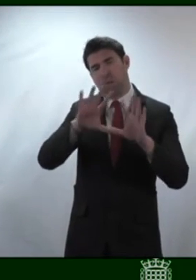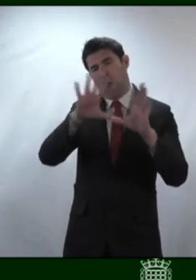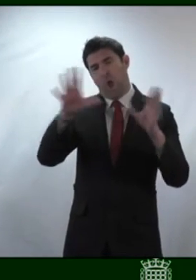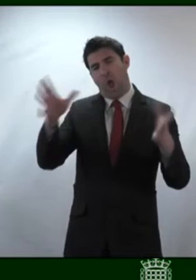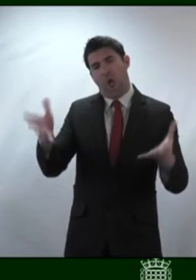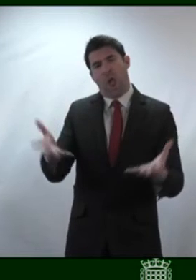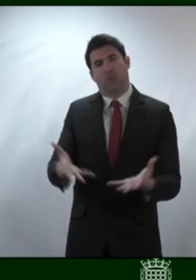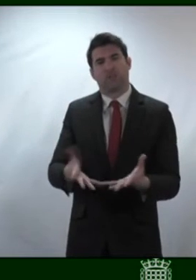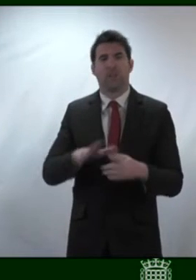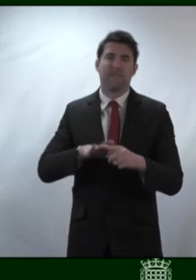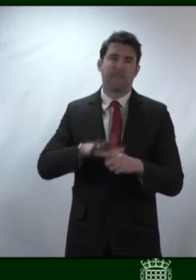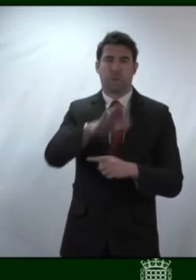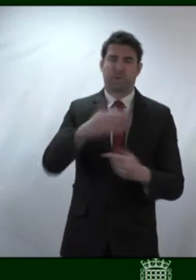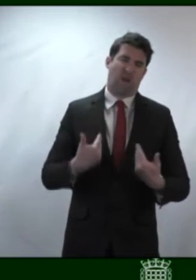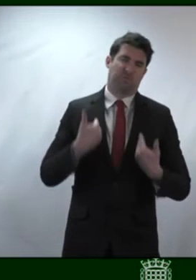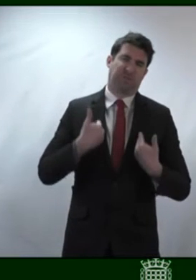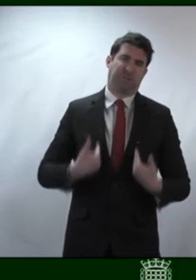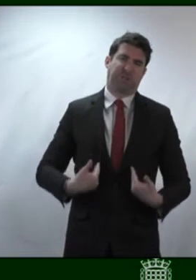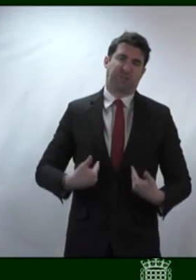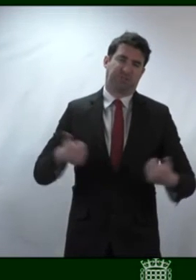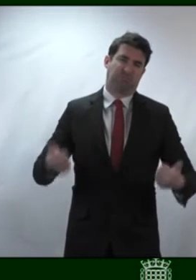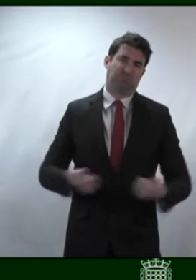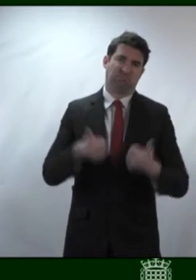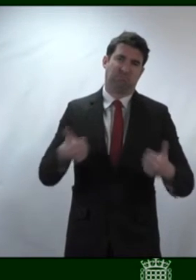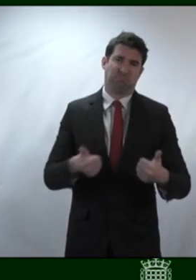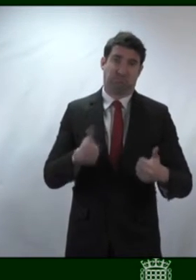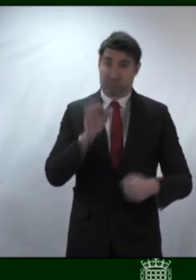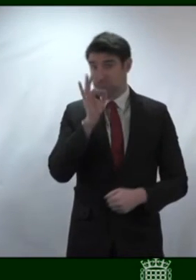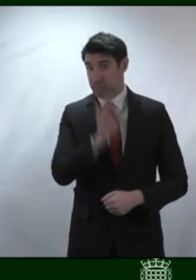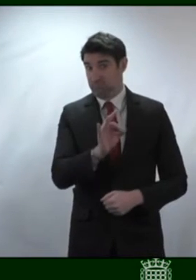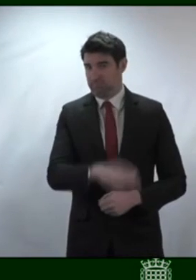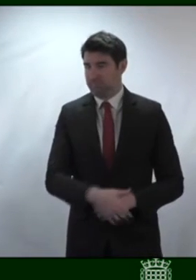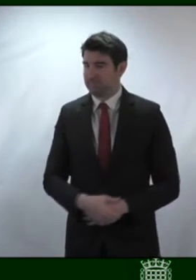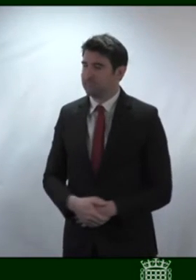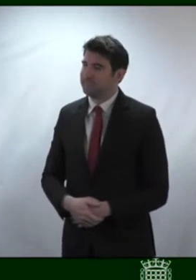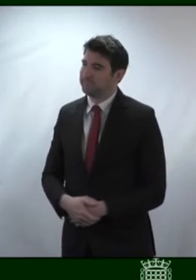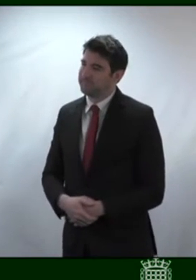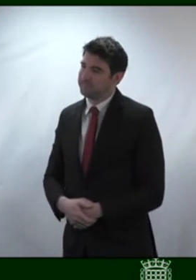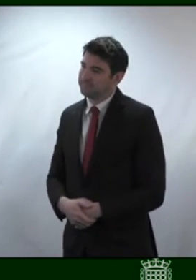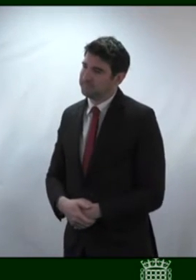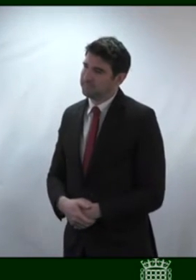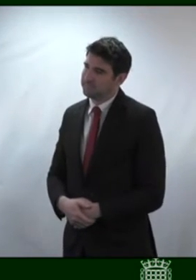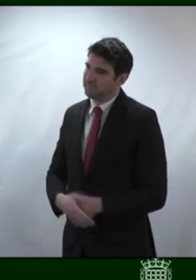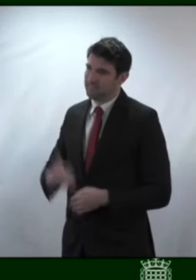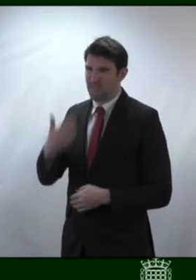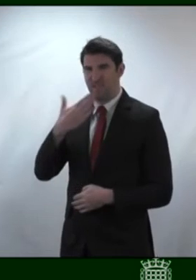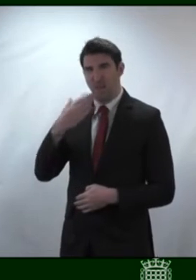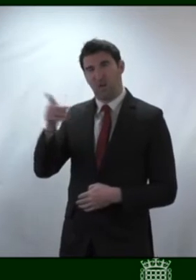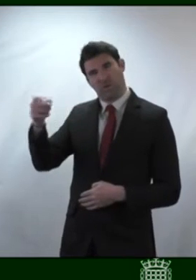I thank my hon. Friend, who has campaigned nobly in that cause. As he knows, already we have not